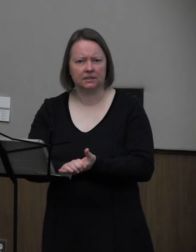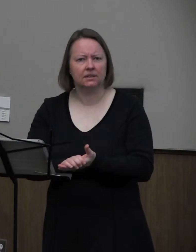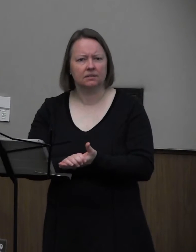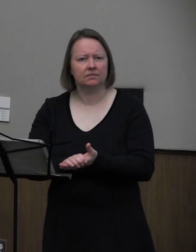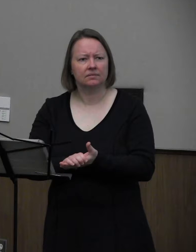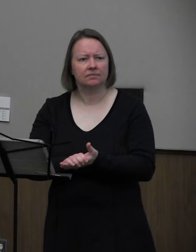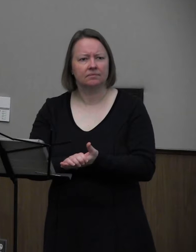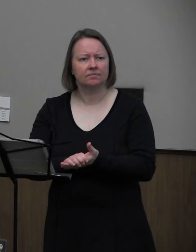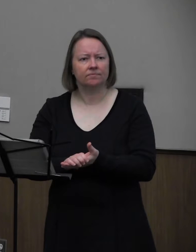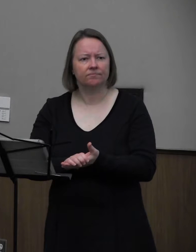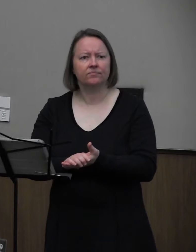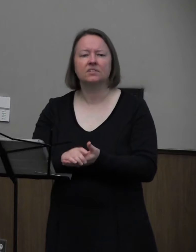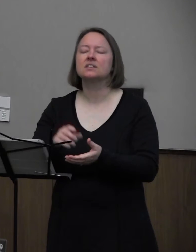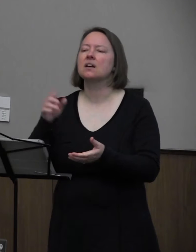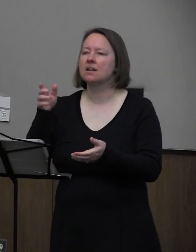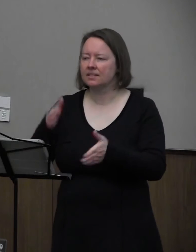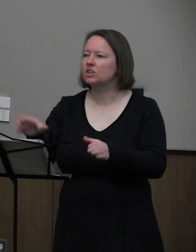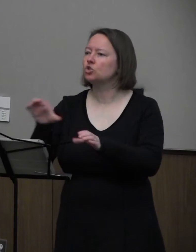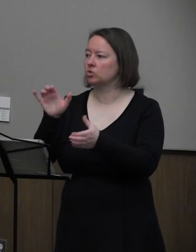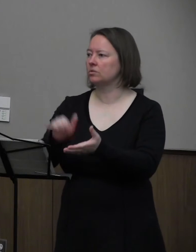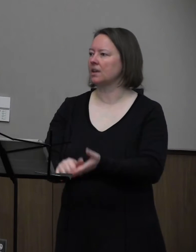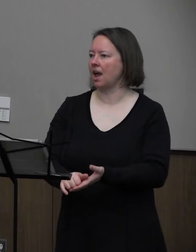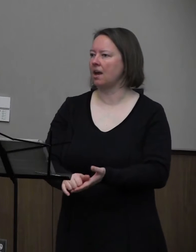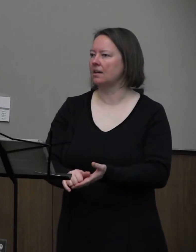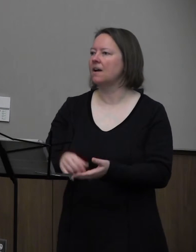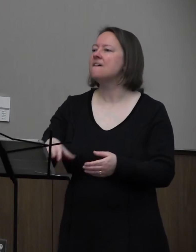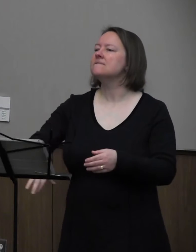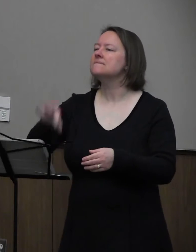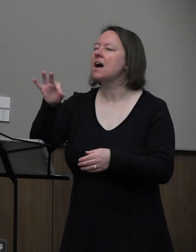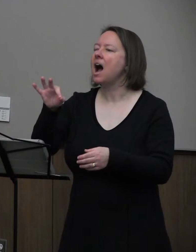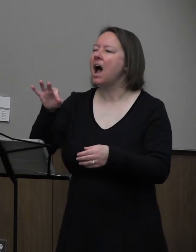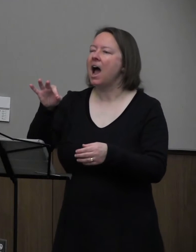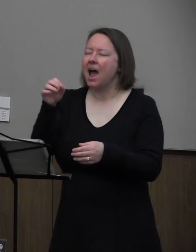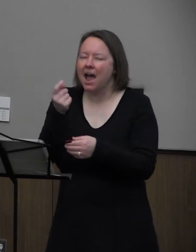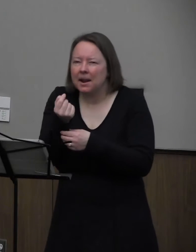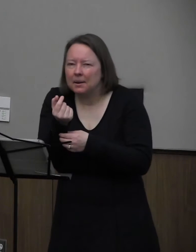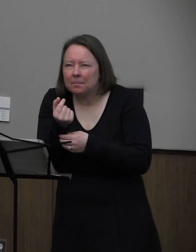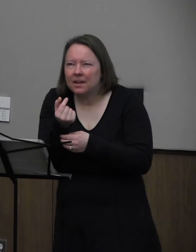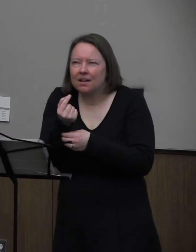And let's do that. Let's find that spark of conviction.